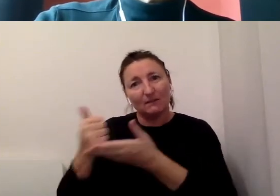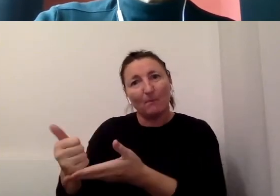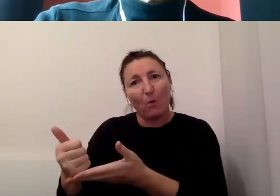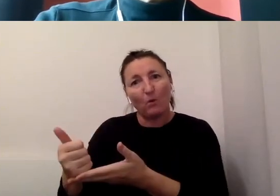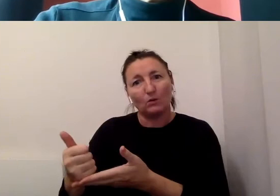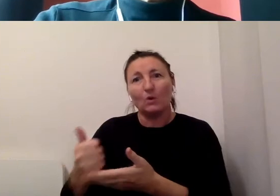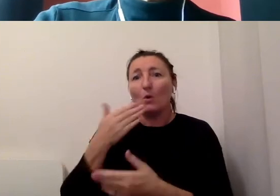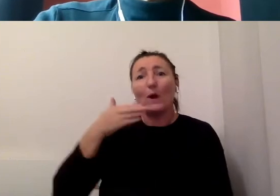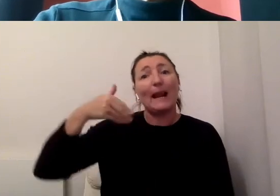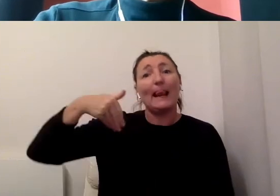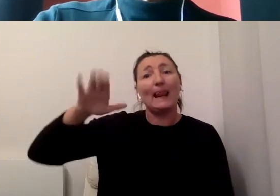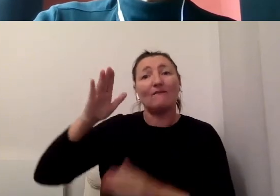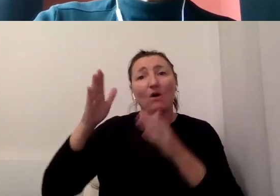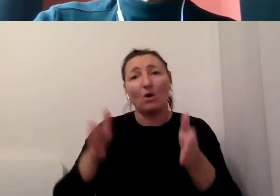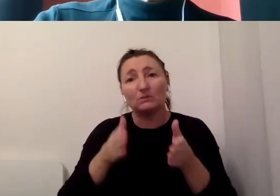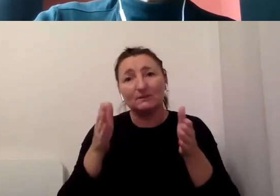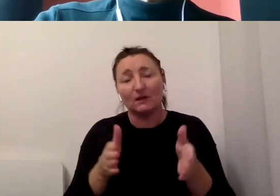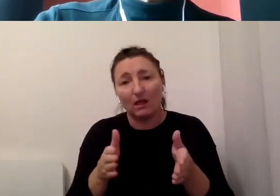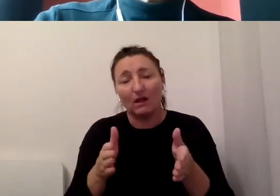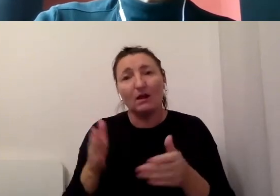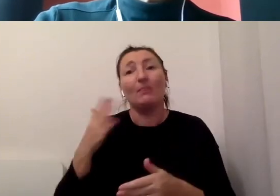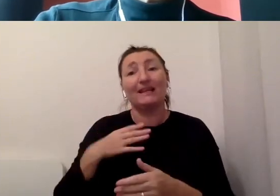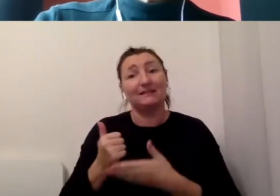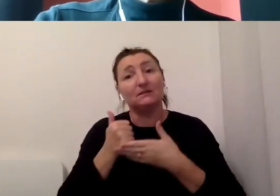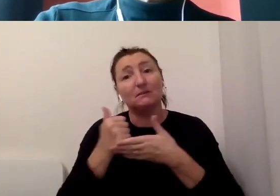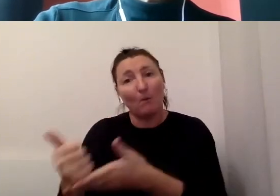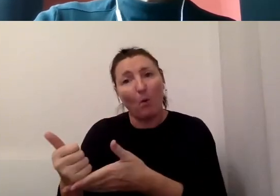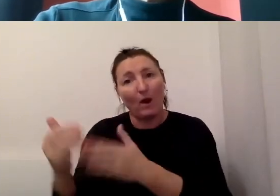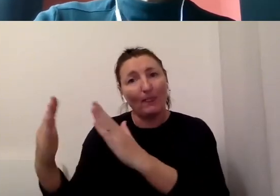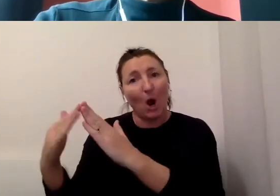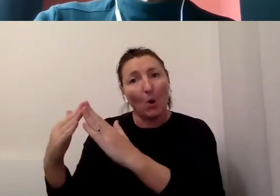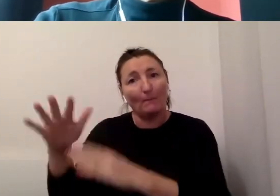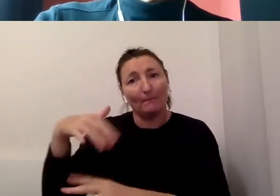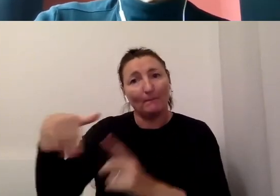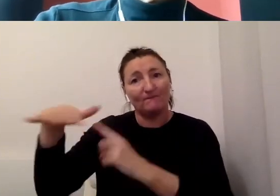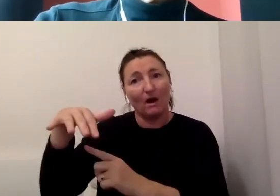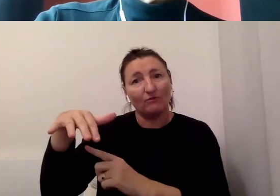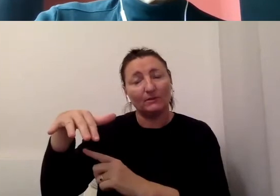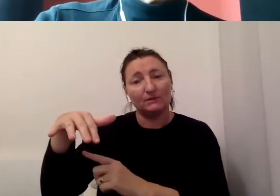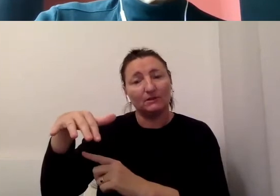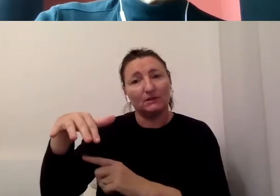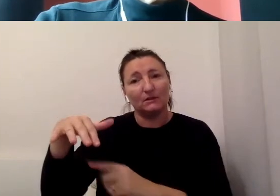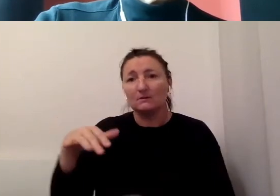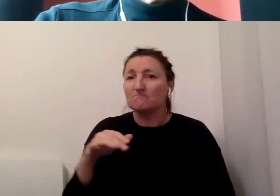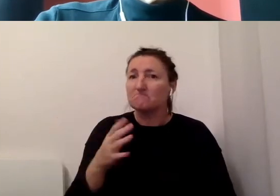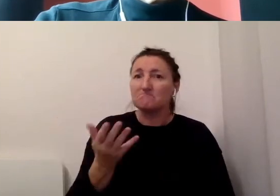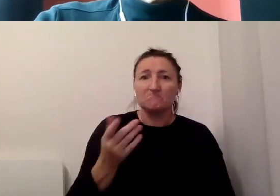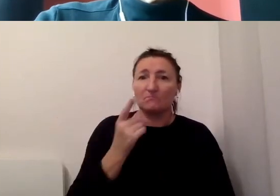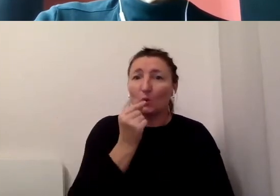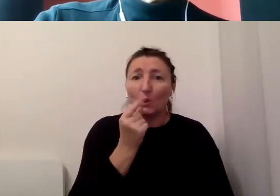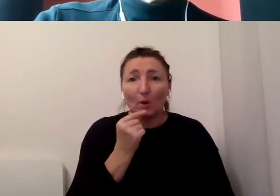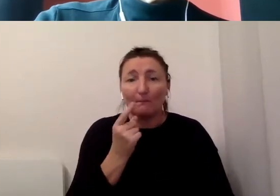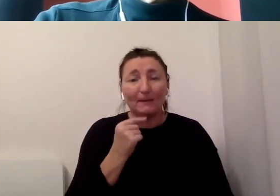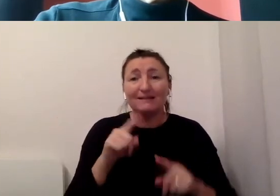at the core of what support they need and that means, you know, maybe looking at other ideas than